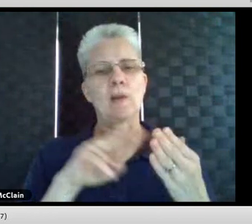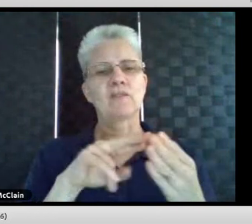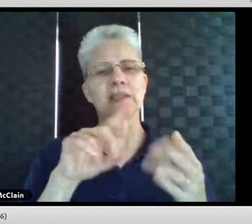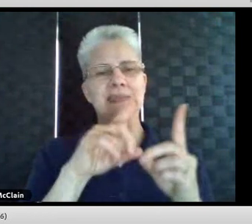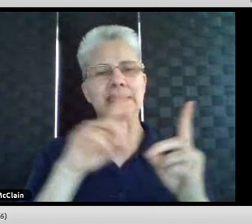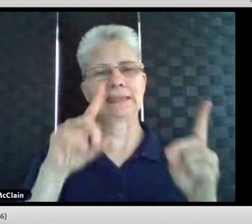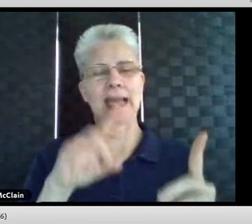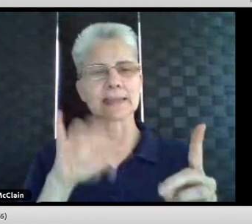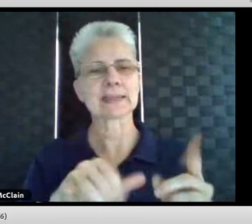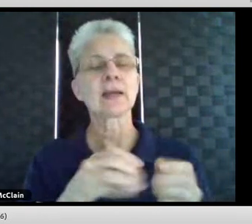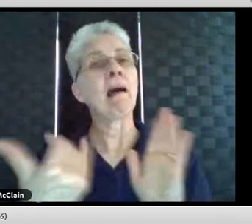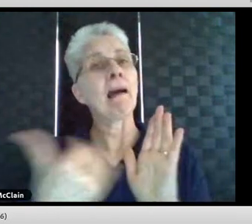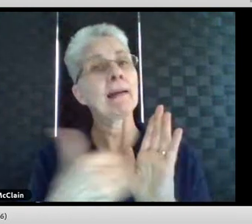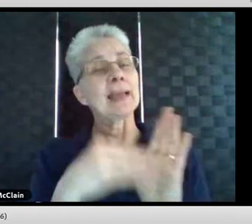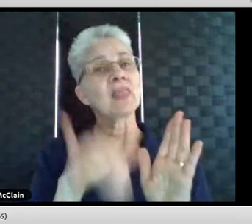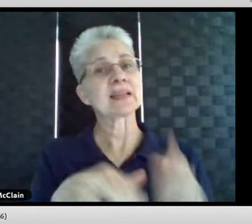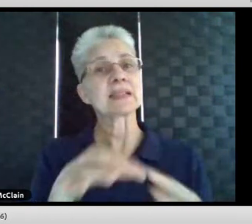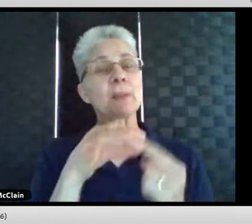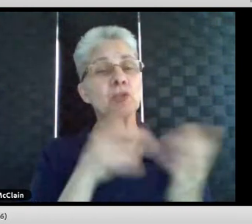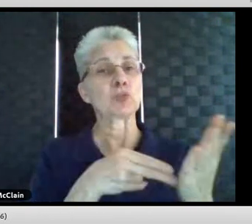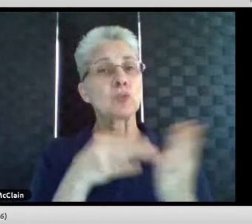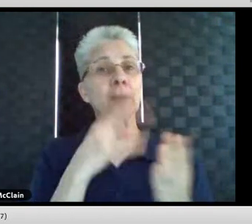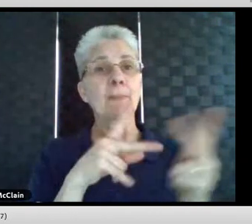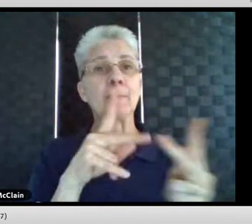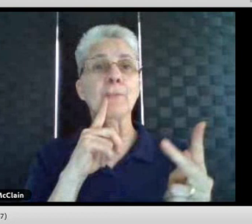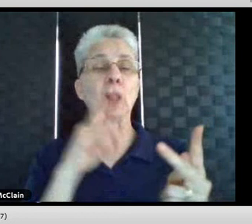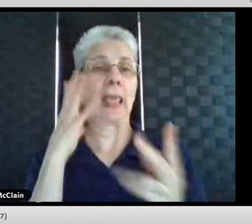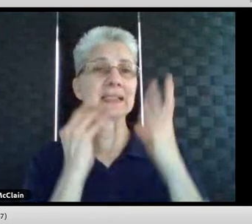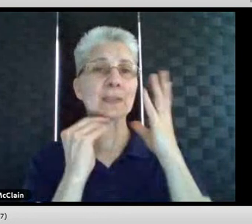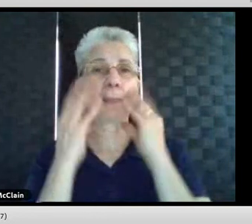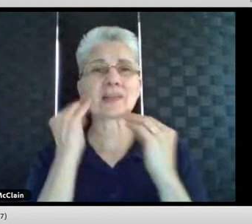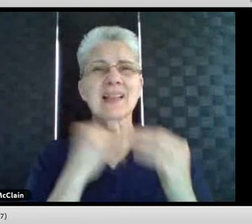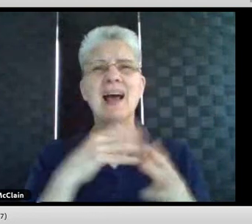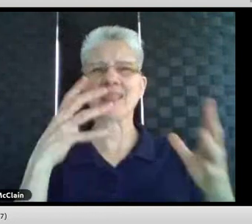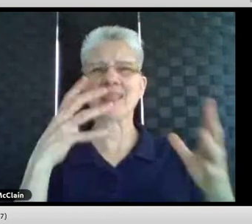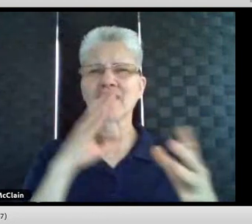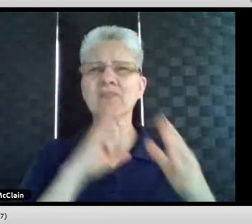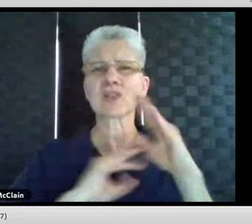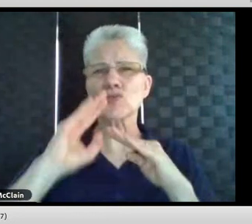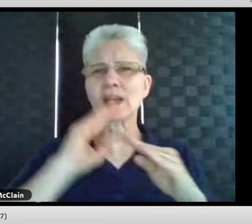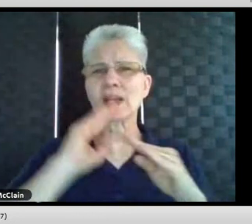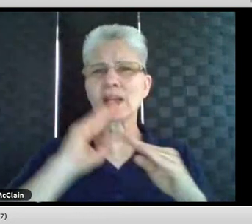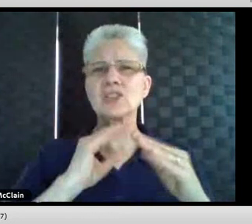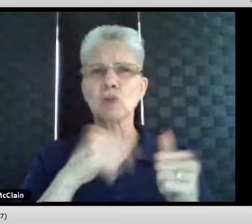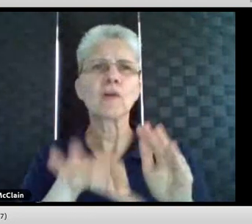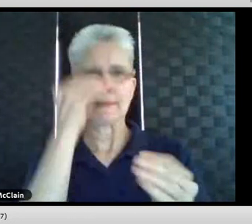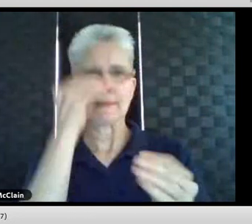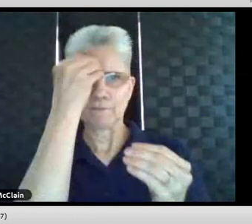and again, this is especially true because people experience a lot of frustration, you know, trying to find information.